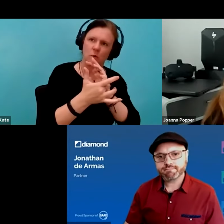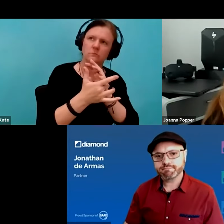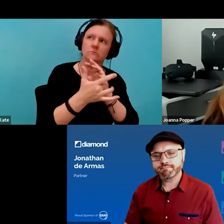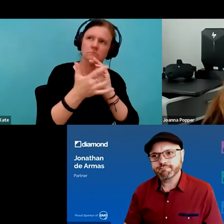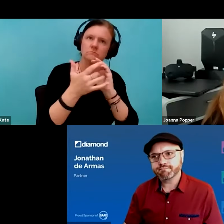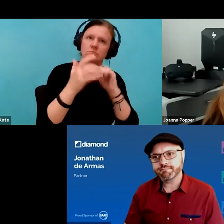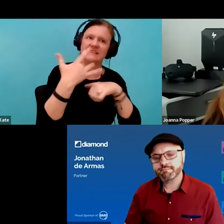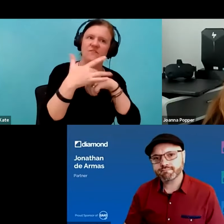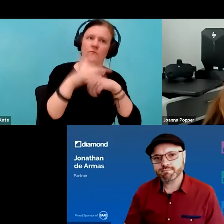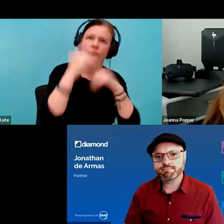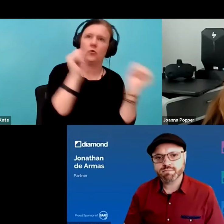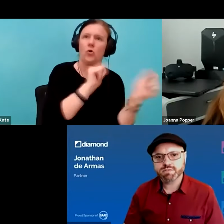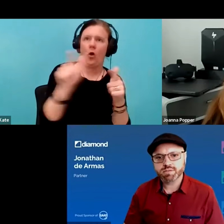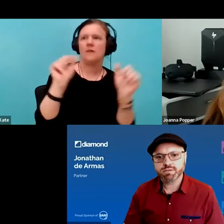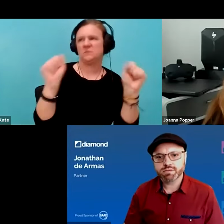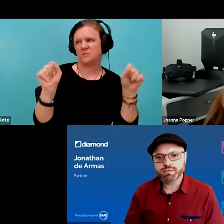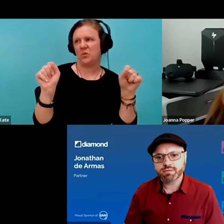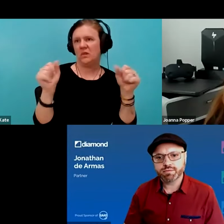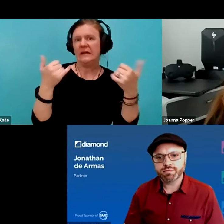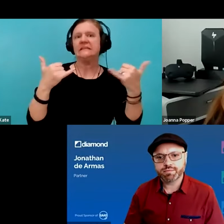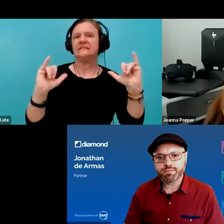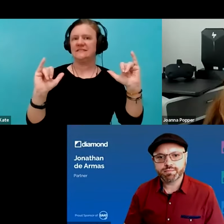everybody as possible and still early stage of that.